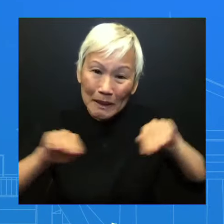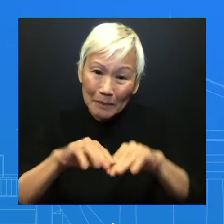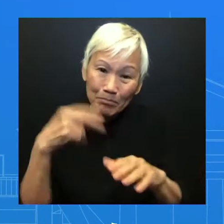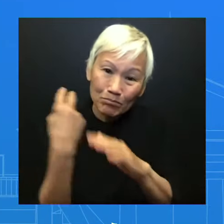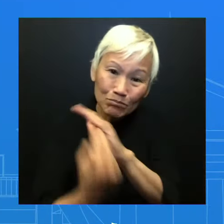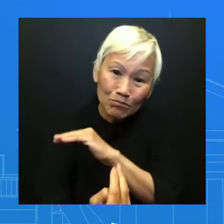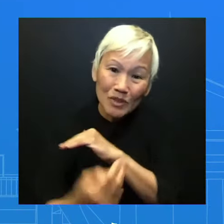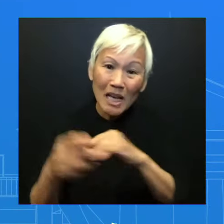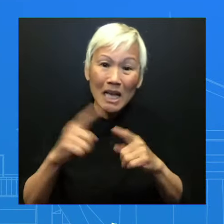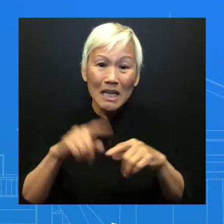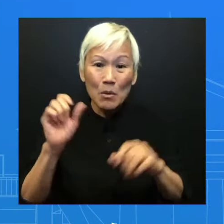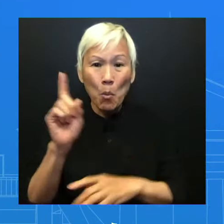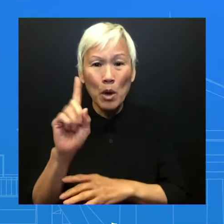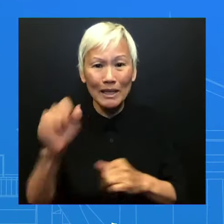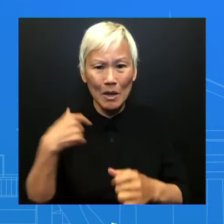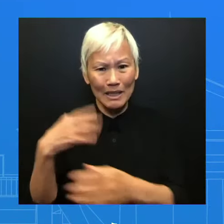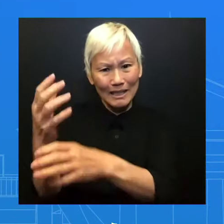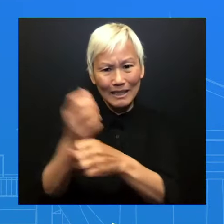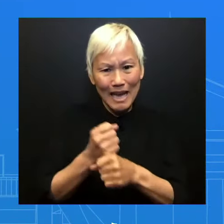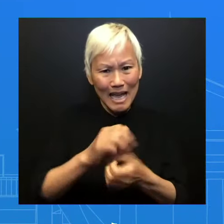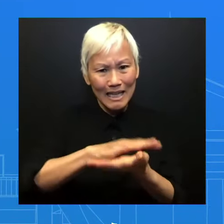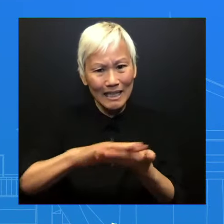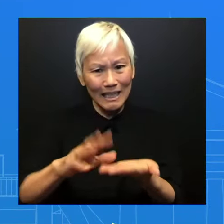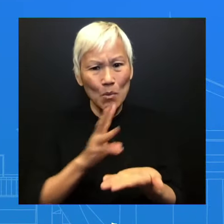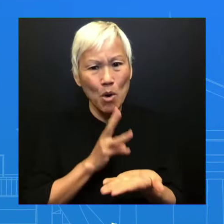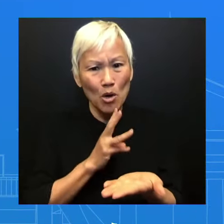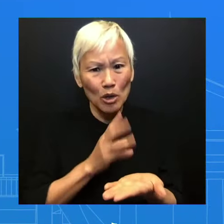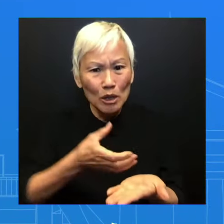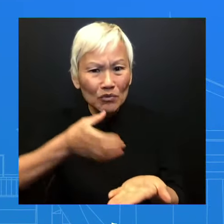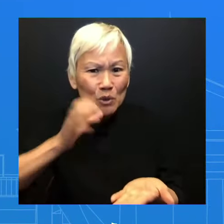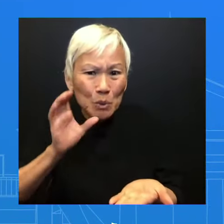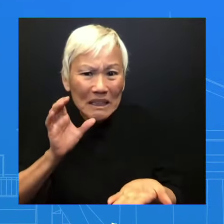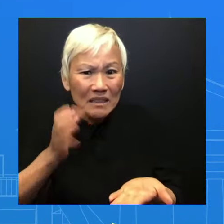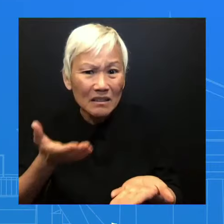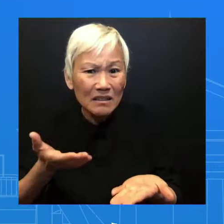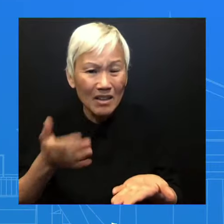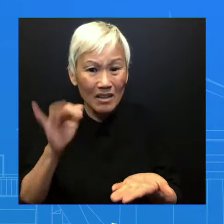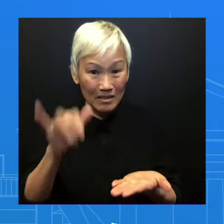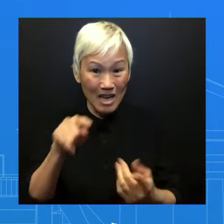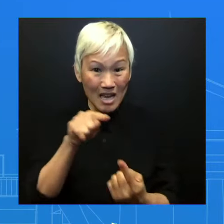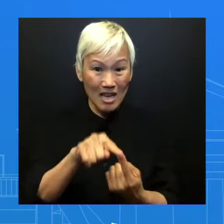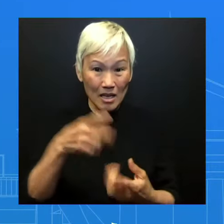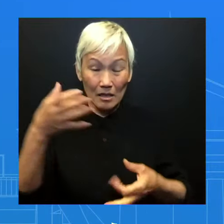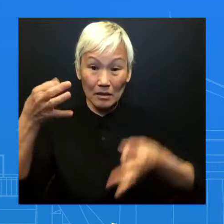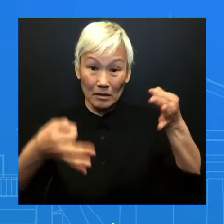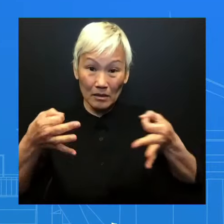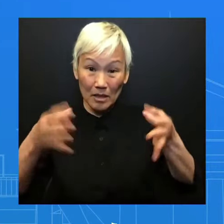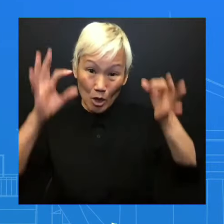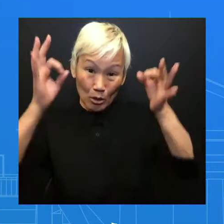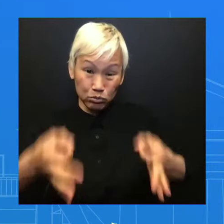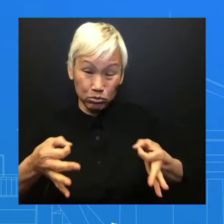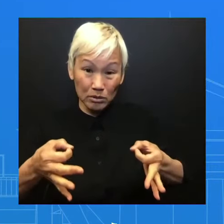So, it was passed, as we all know, by a bi- -- bipartisan majority in Congress back in 1972